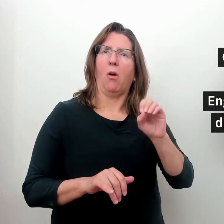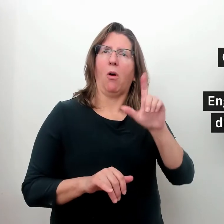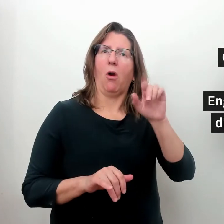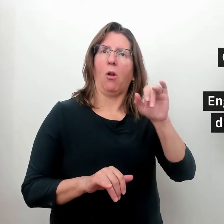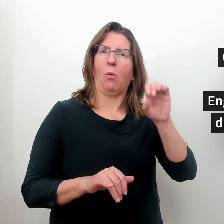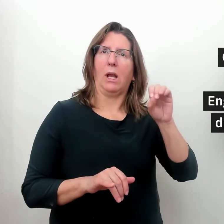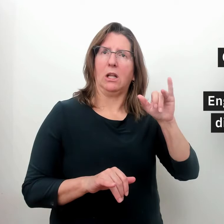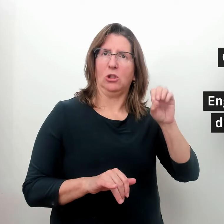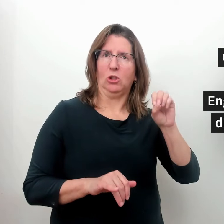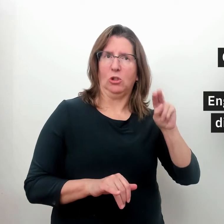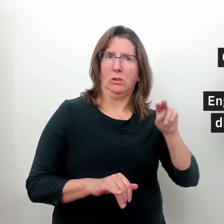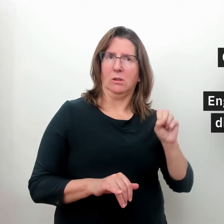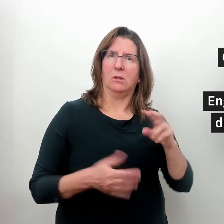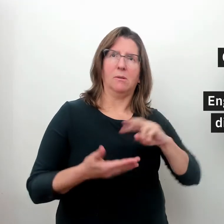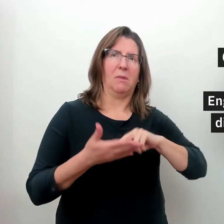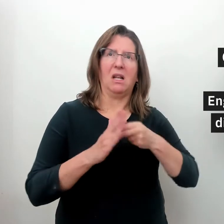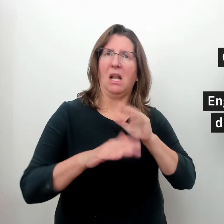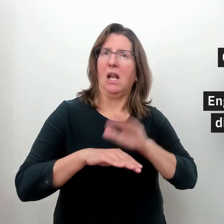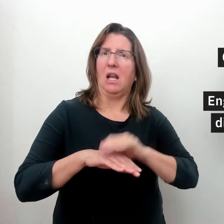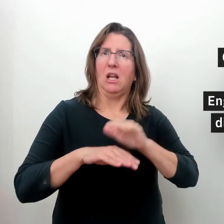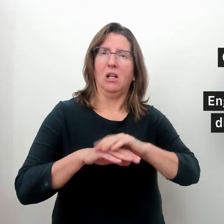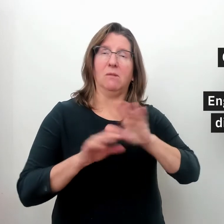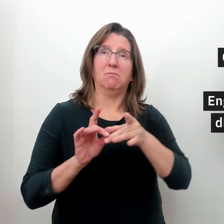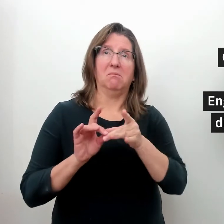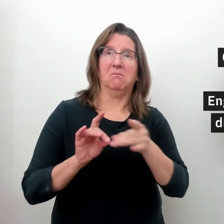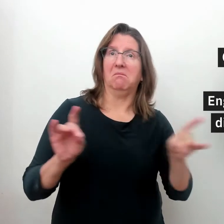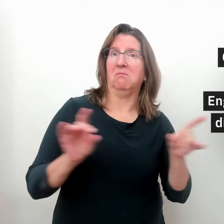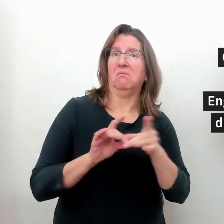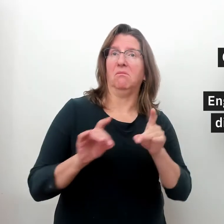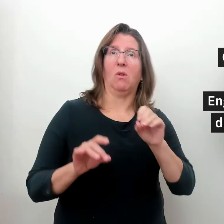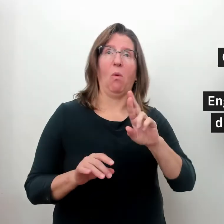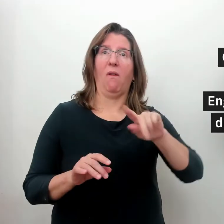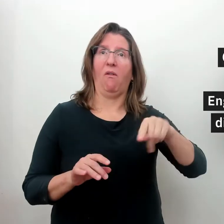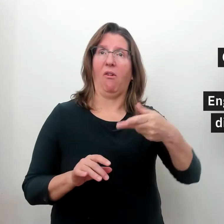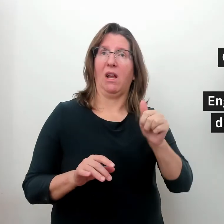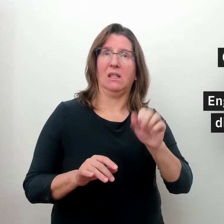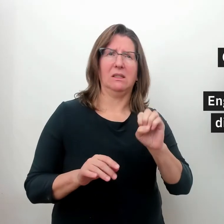There are some pretty standard common collocations in